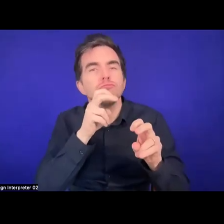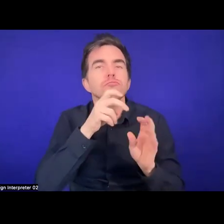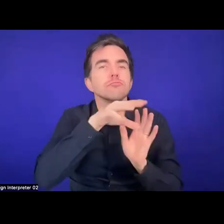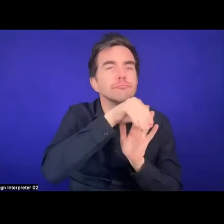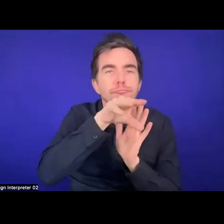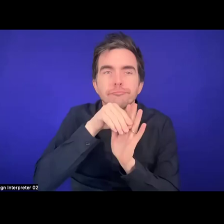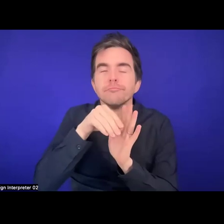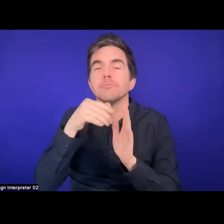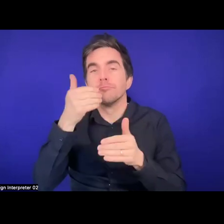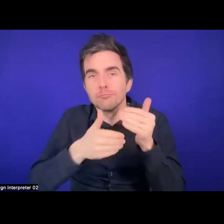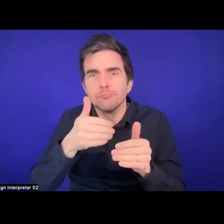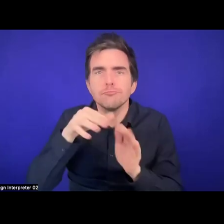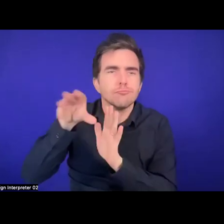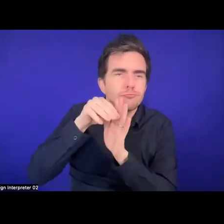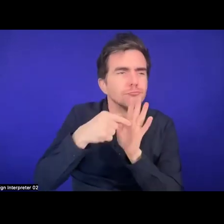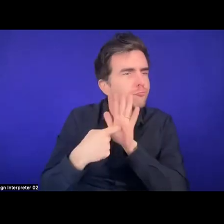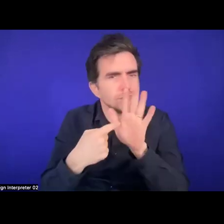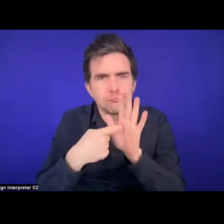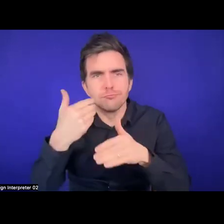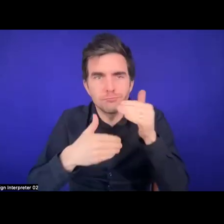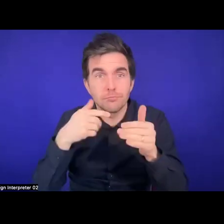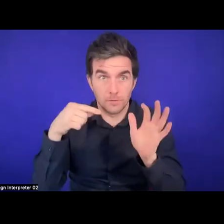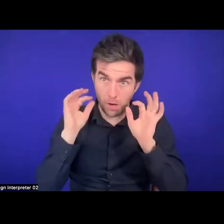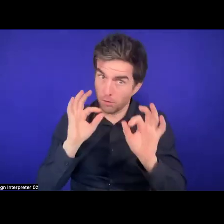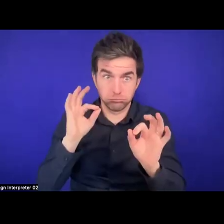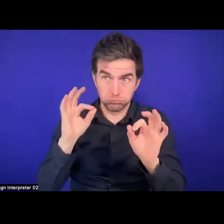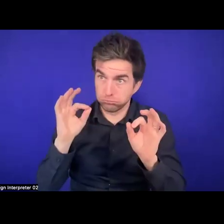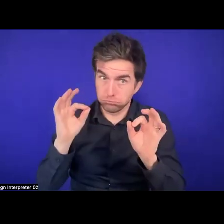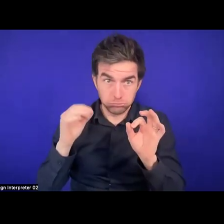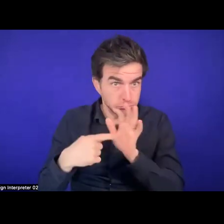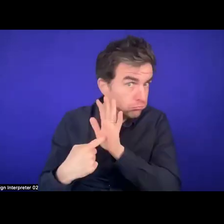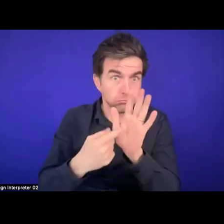puts a burden on the people, also a burden on the families and this has a huge impact